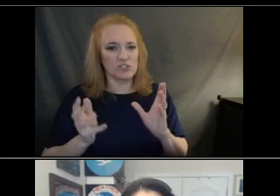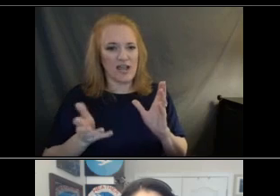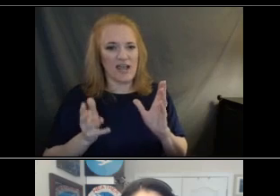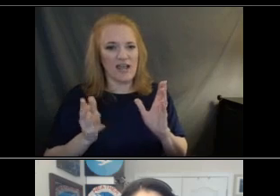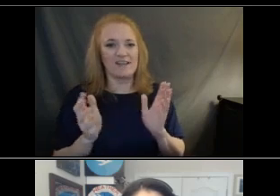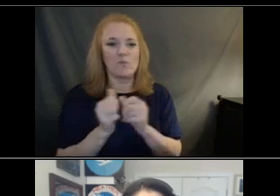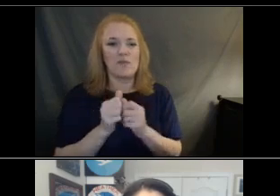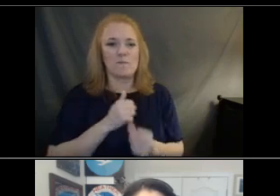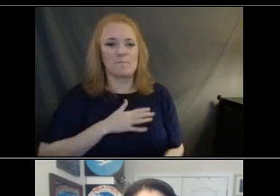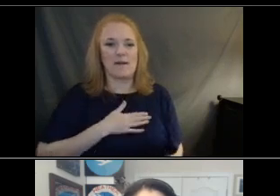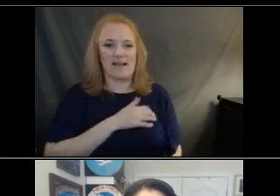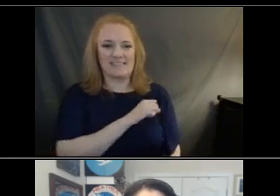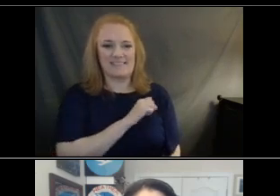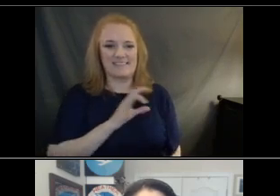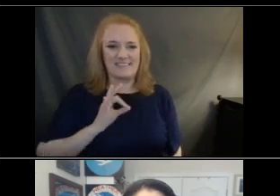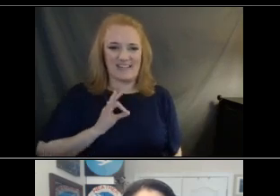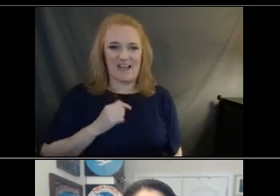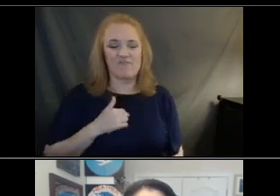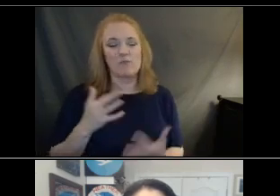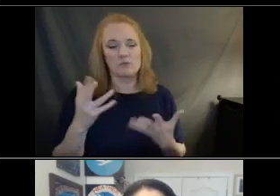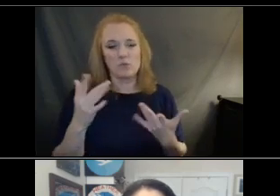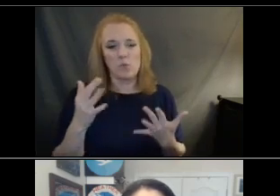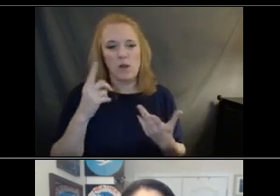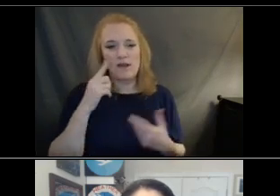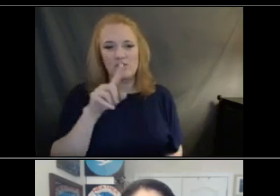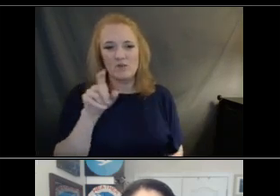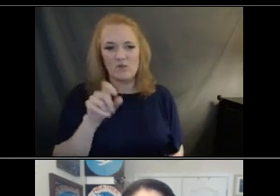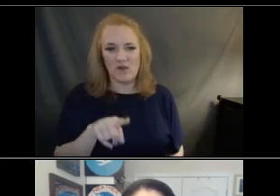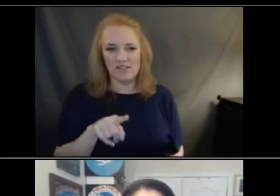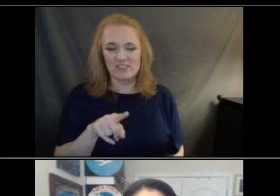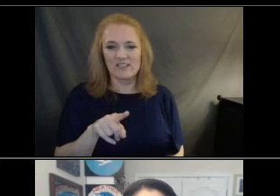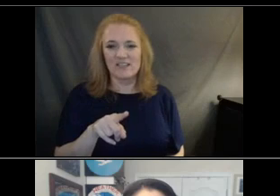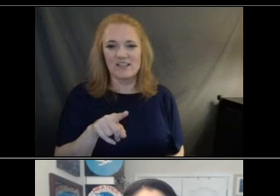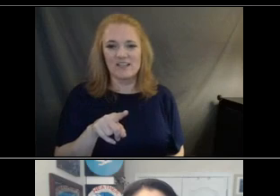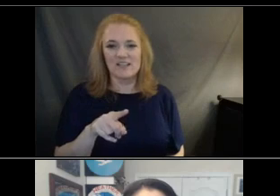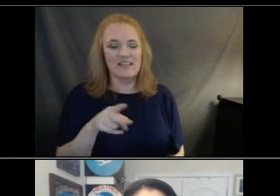staff about this as I was waiting for the question session and they say that that's